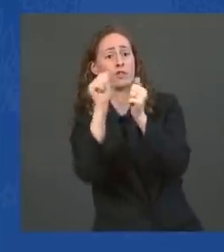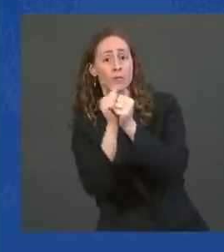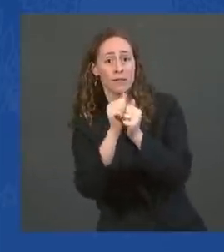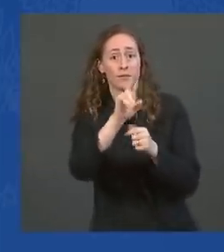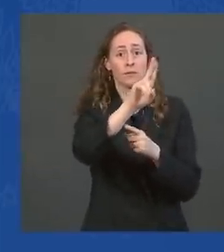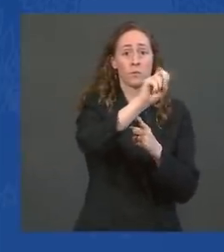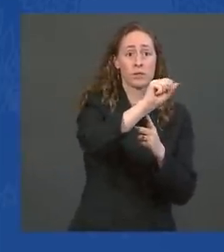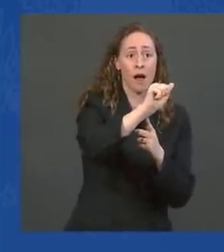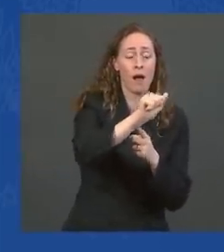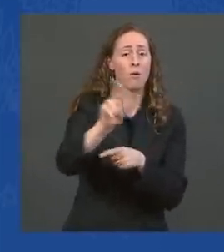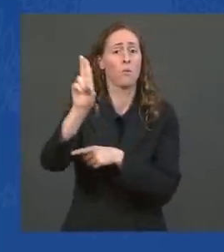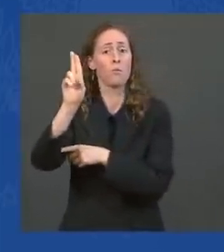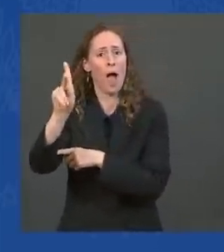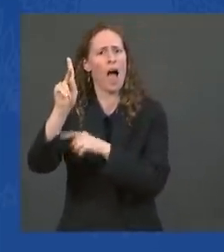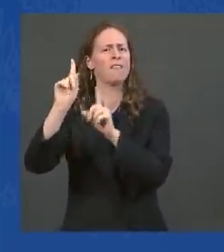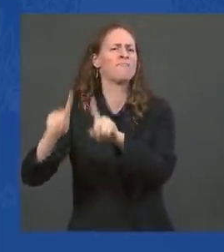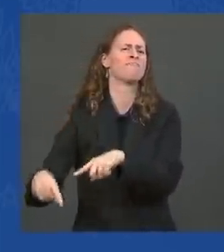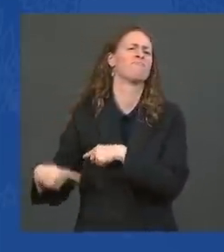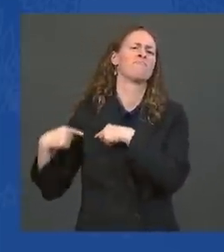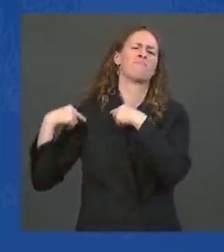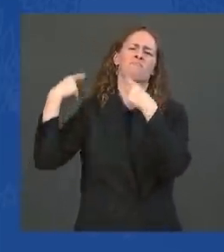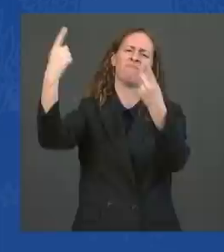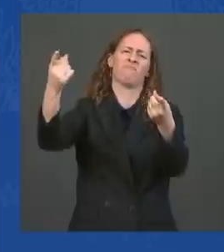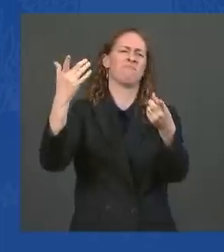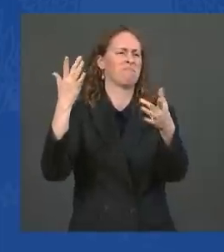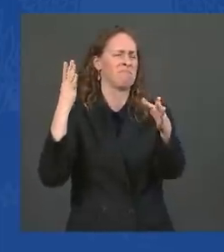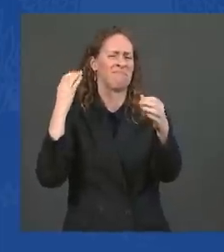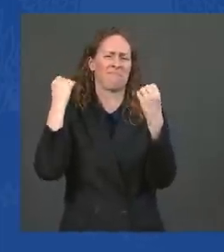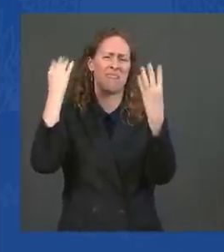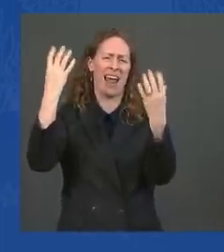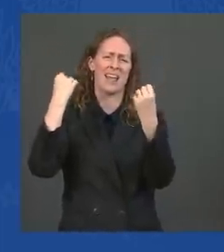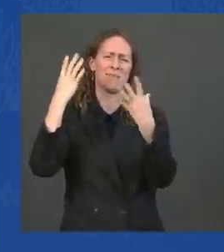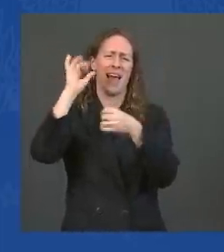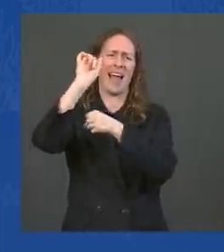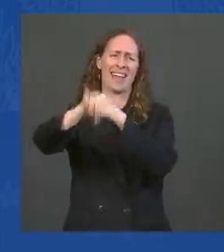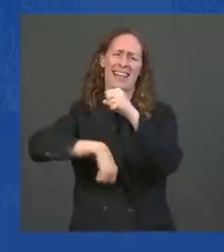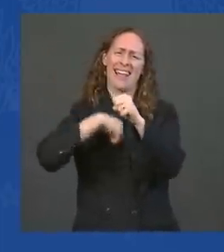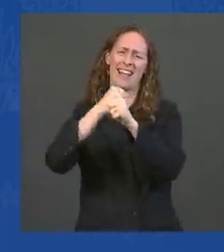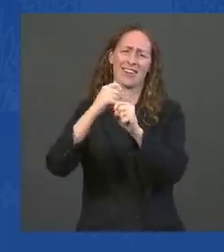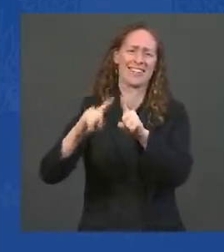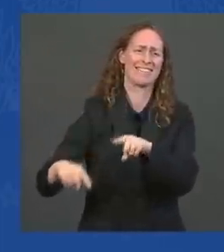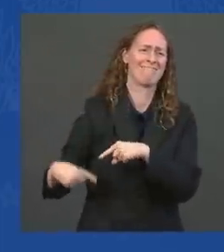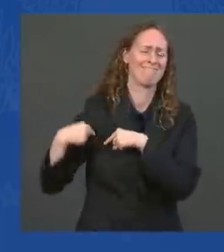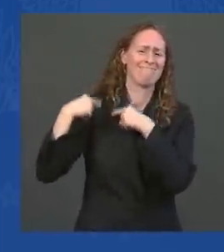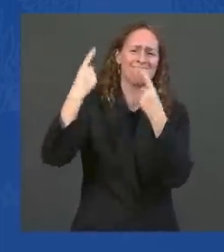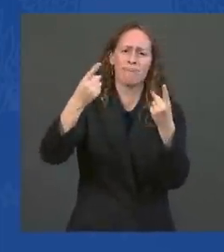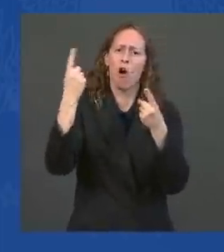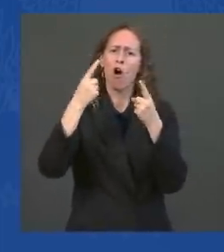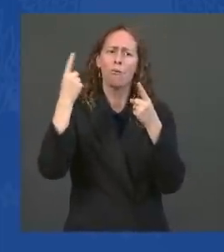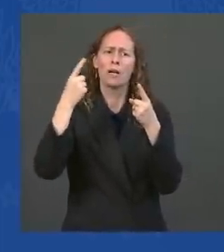For more than a century, we have stood together for the course of peace and freedom, motivated by the beliefs we share,